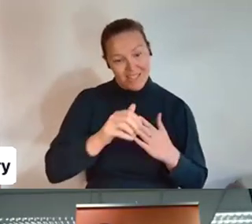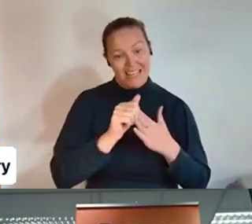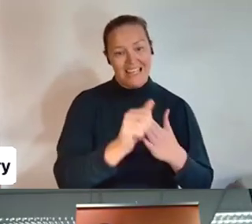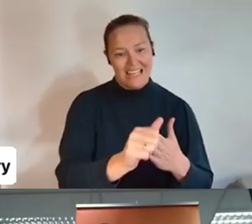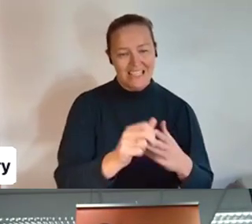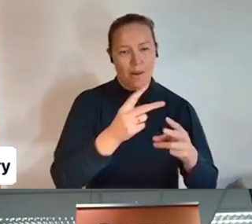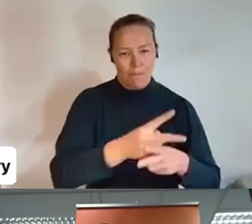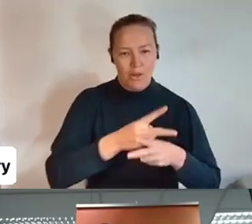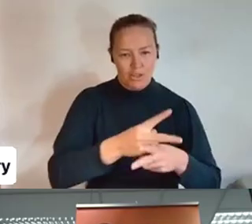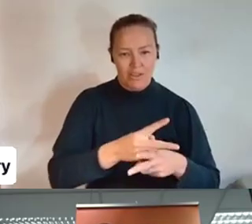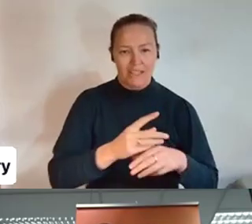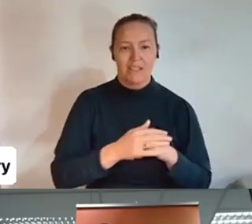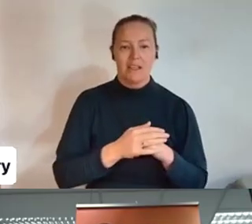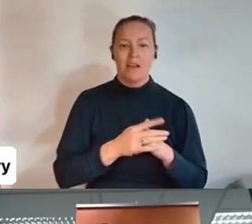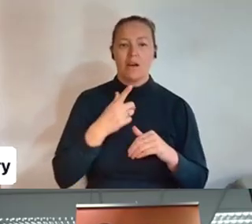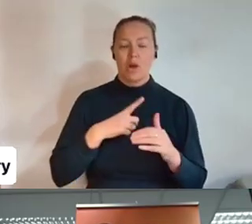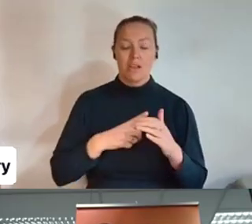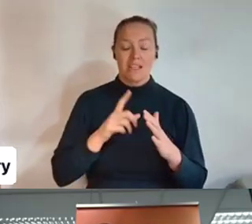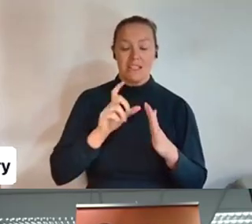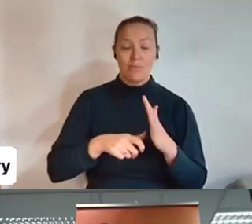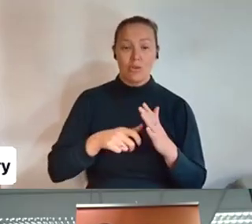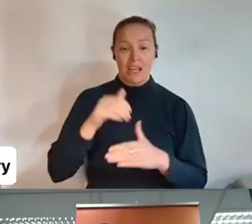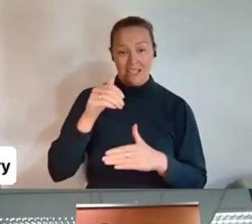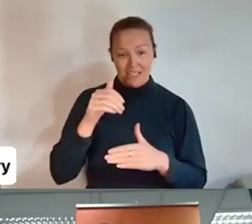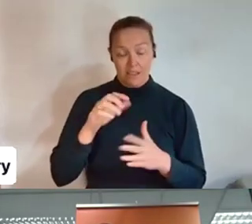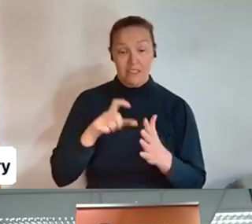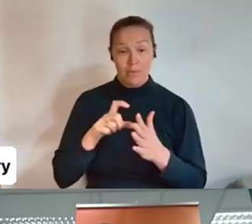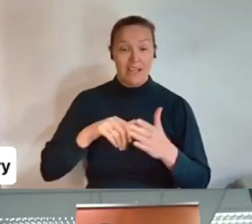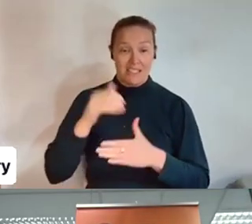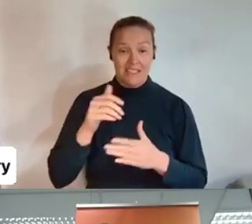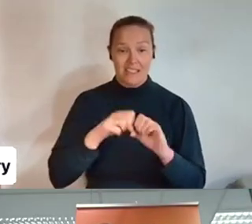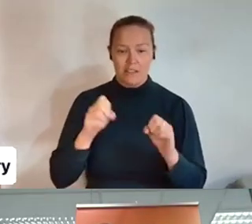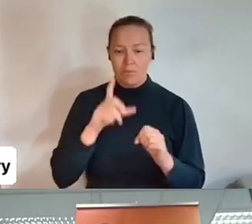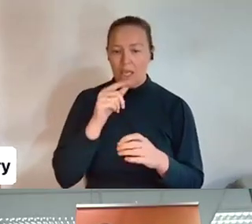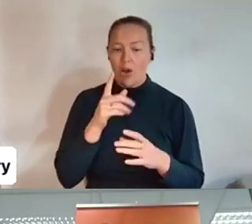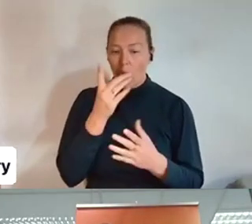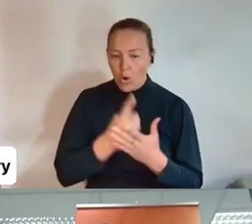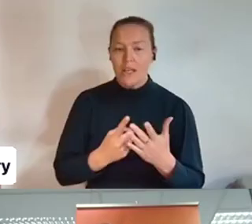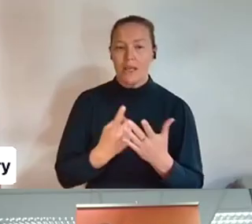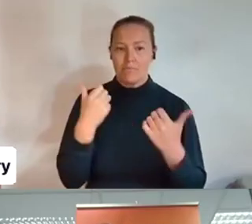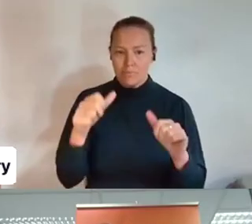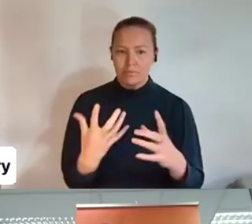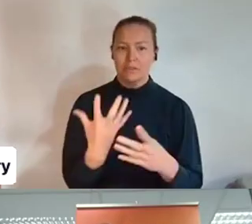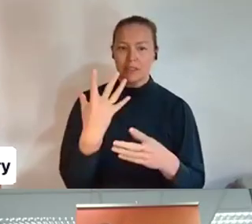political system can only foster true inclusion and belonging if it upholds the independent voices